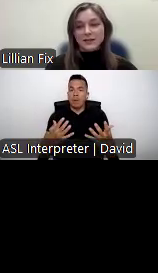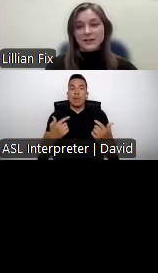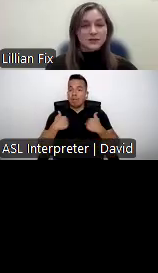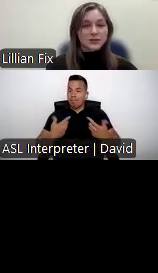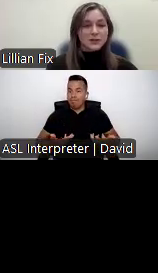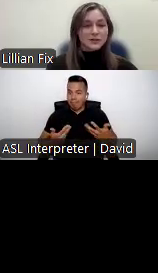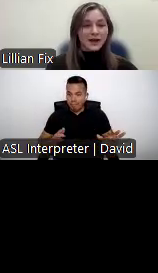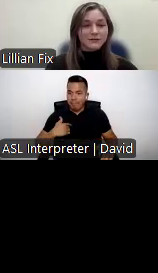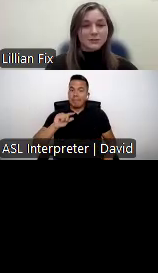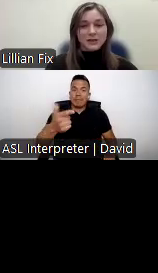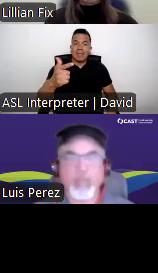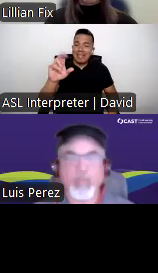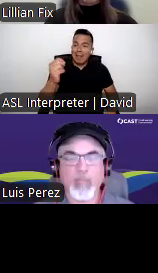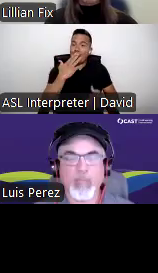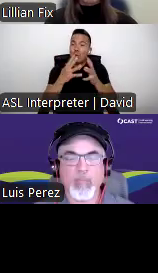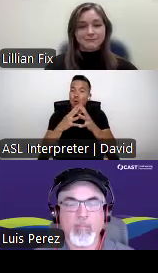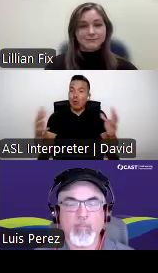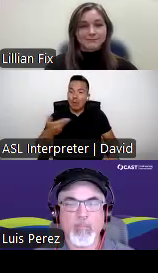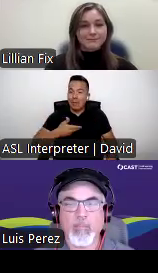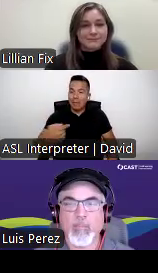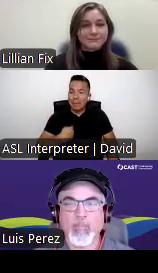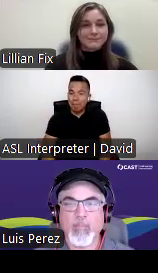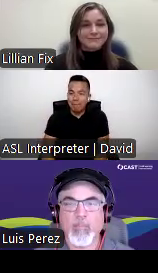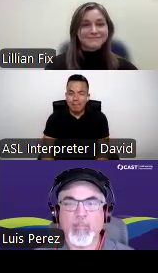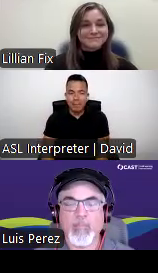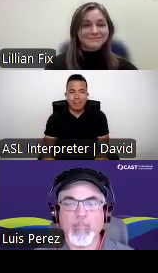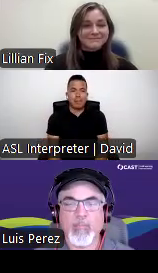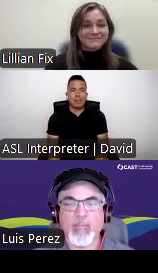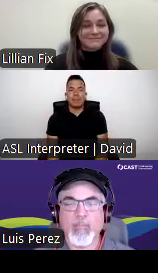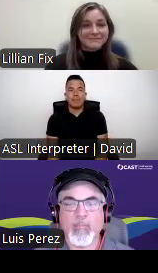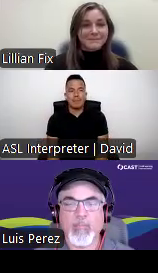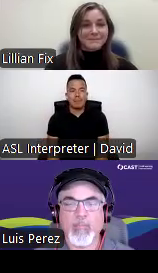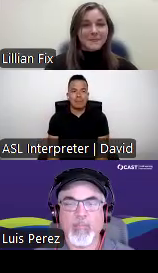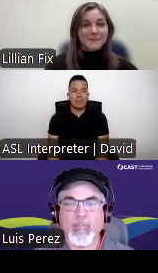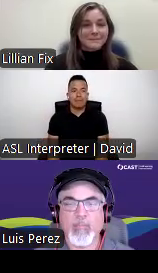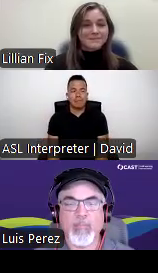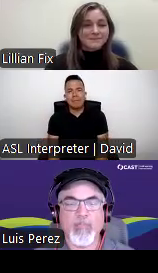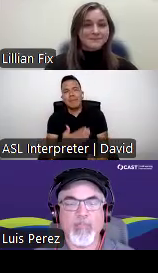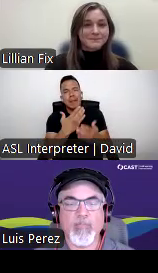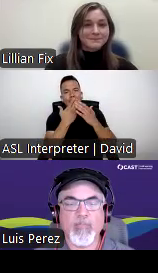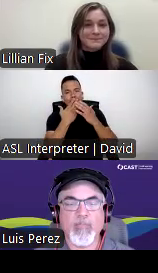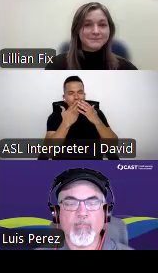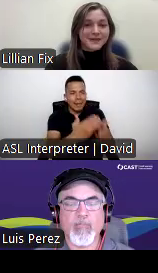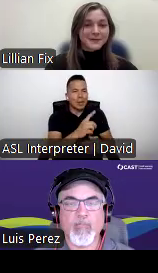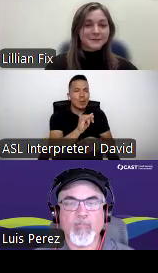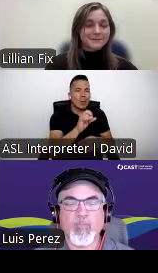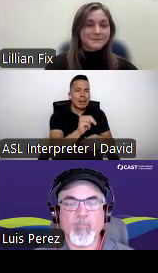back to Sarah. Thank you so much for having me. >> Thank you so much, Lillian. I find that super